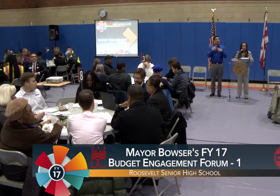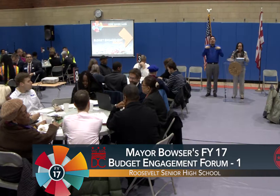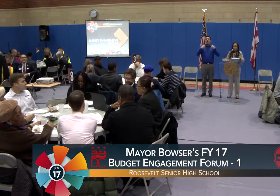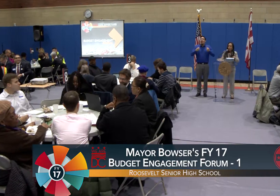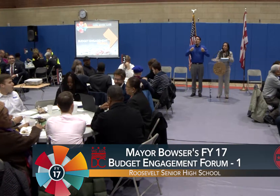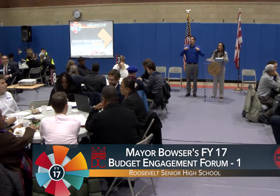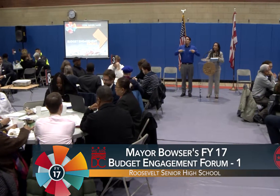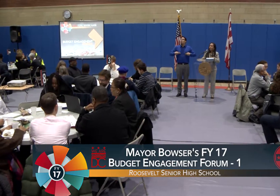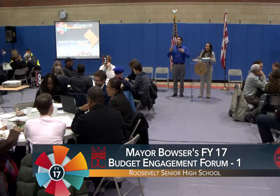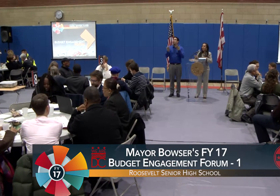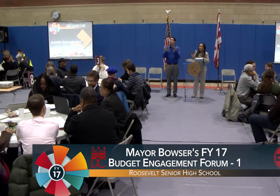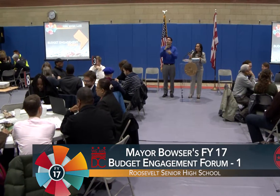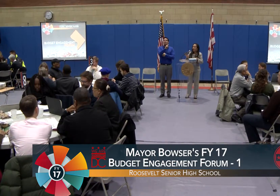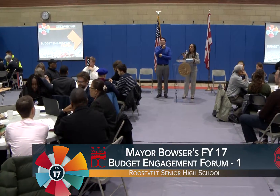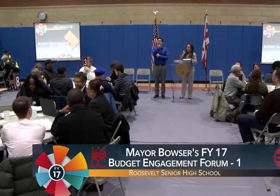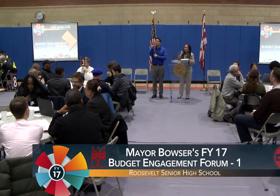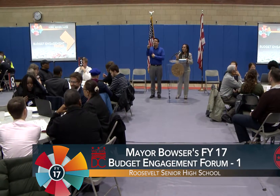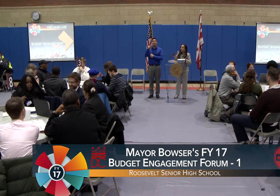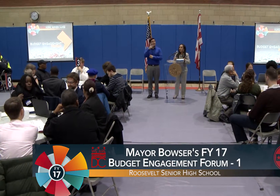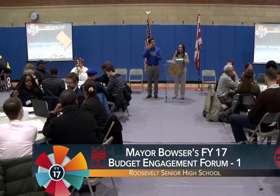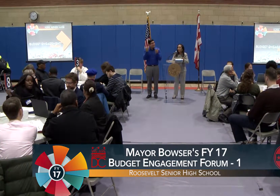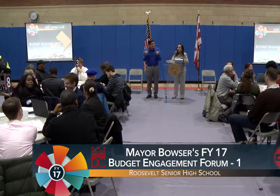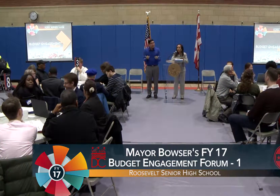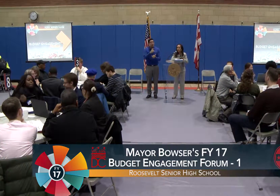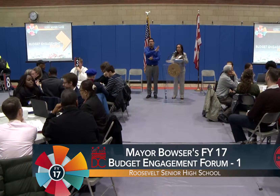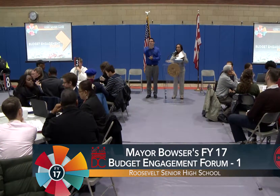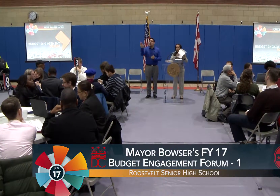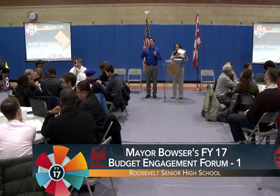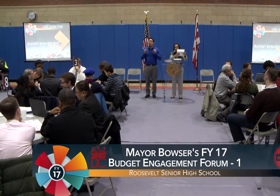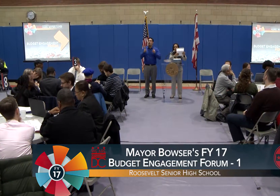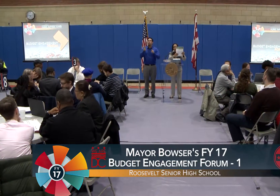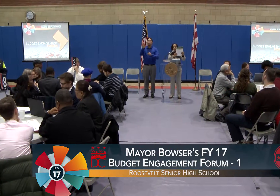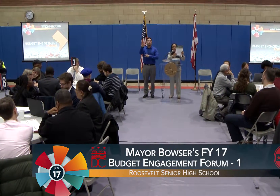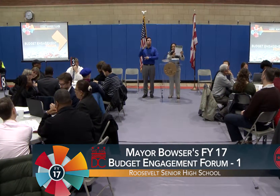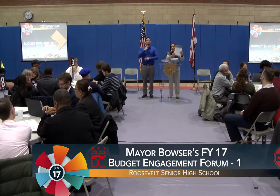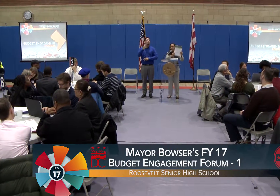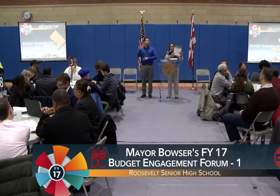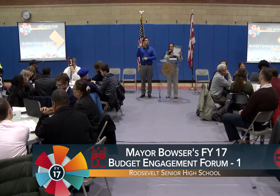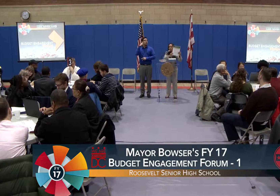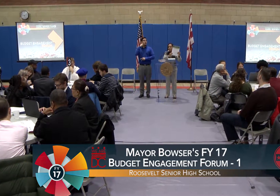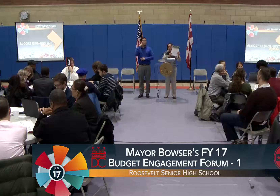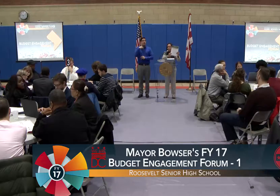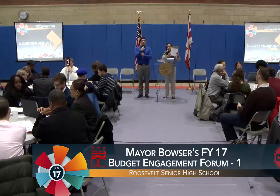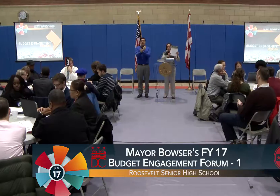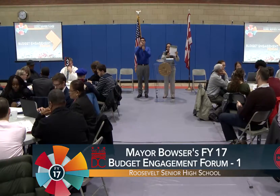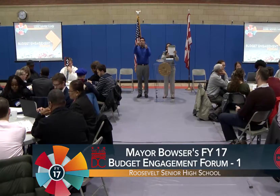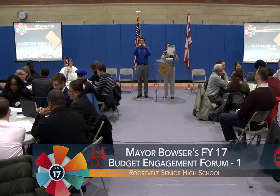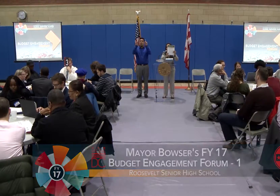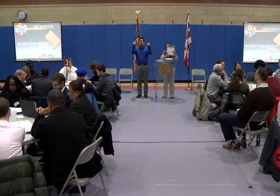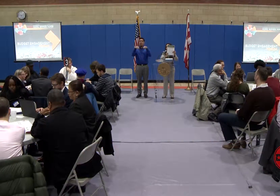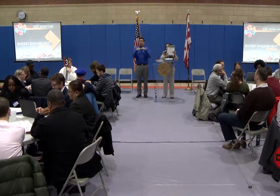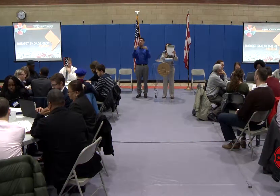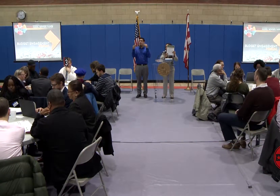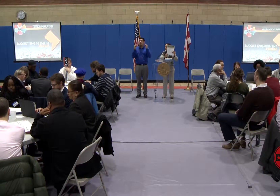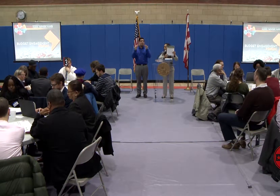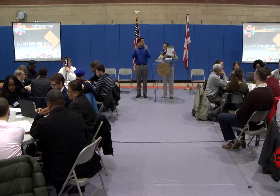WELL, THIS IS YOUR OPPORTUNITY TO HAVE YOUR VOICE HEARD. DOES EVERYONE HAVE A GAME IN FRONT OF THEM?